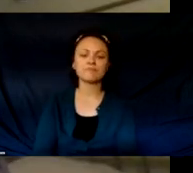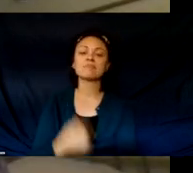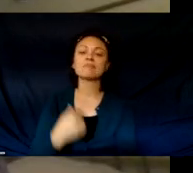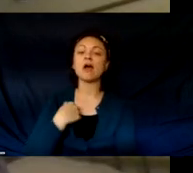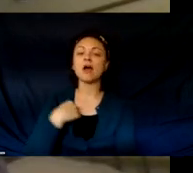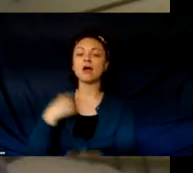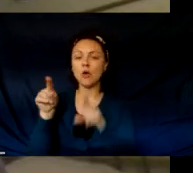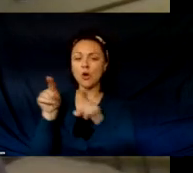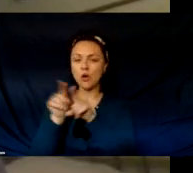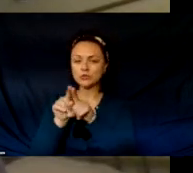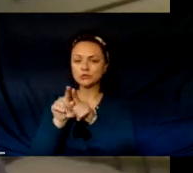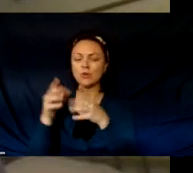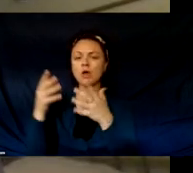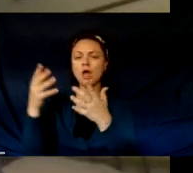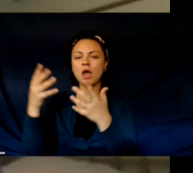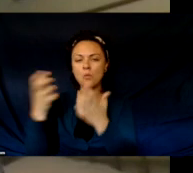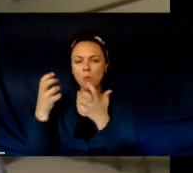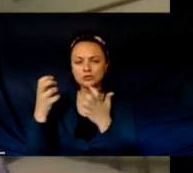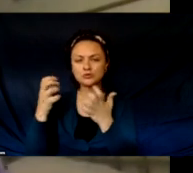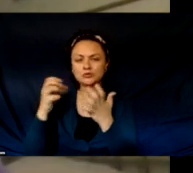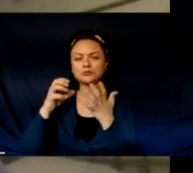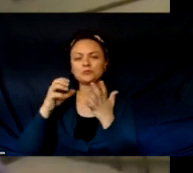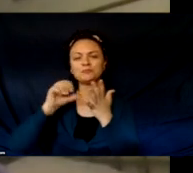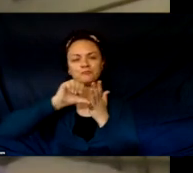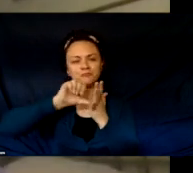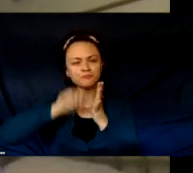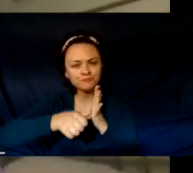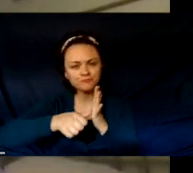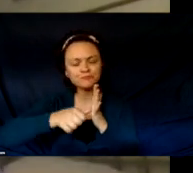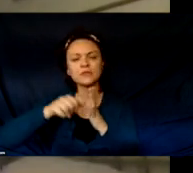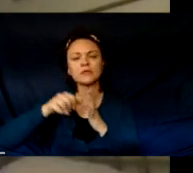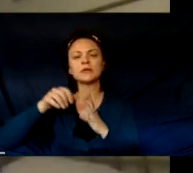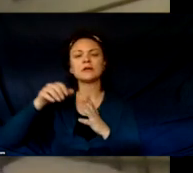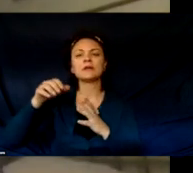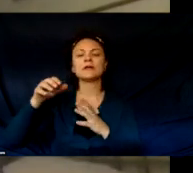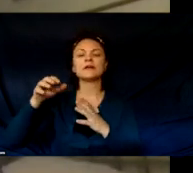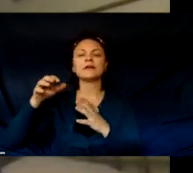to say that any researchers